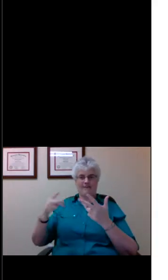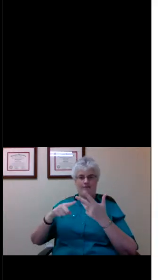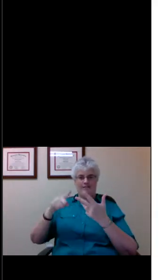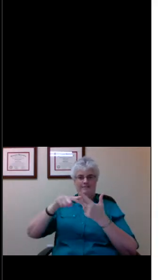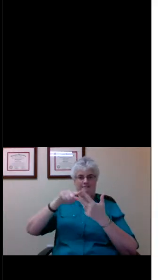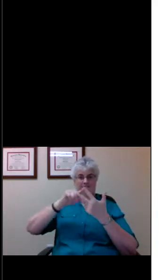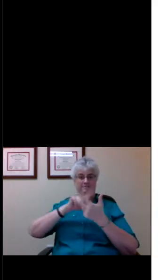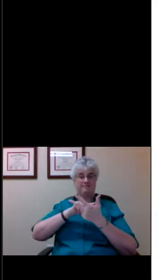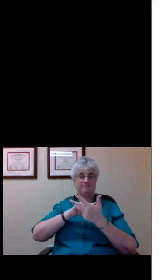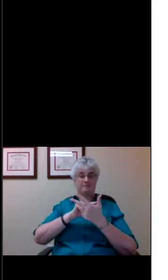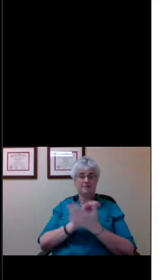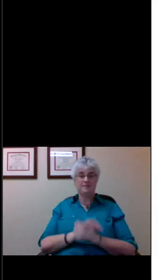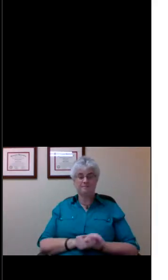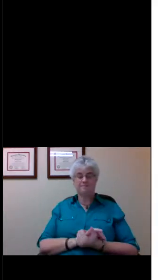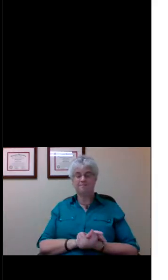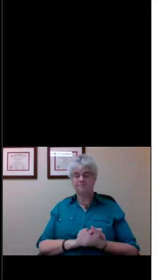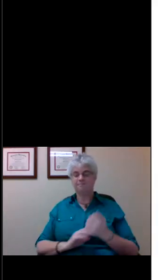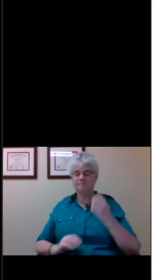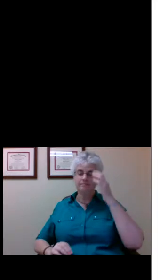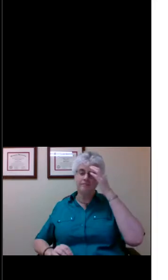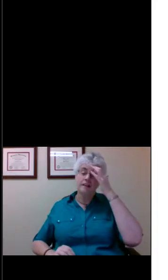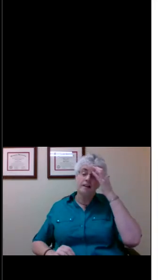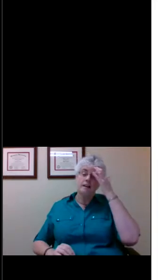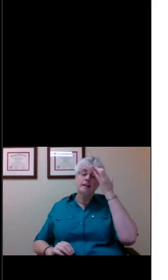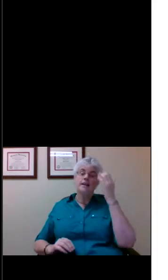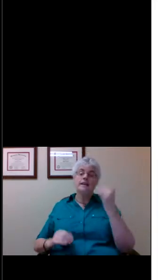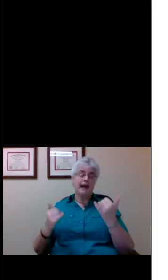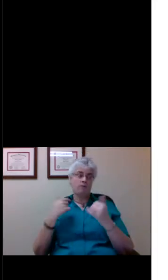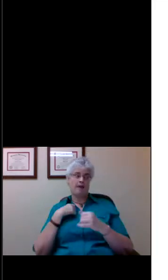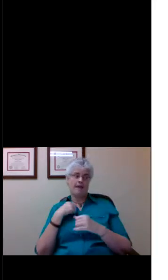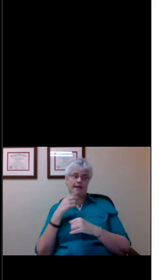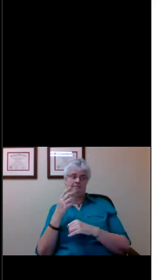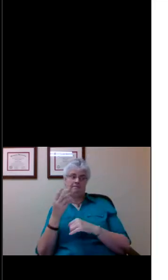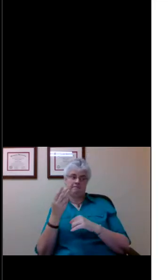usually more of the late deaf or somebody who just doesn't use American